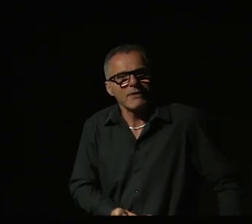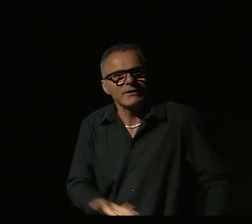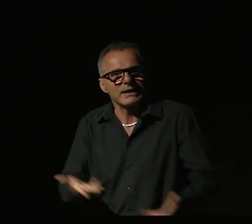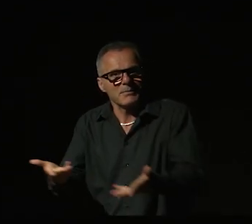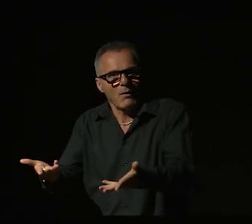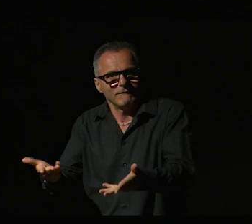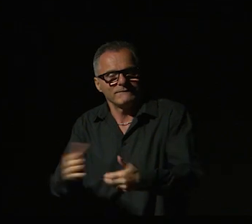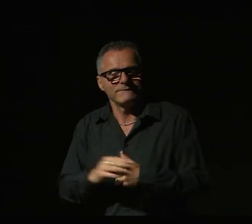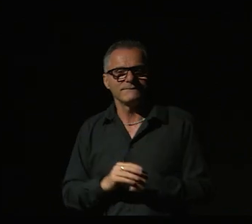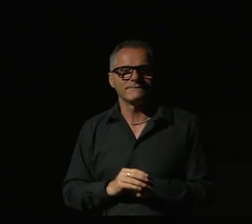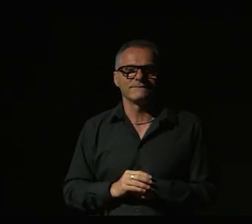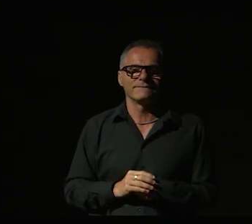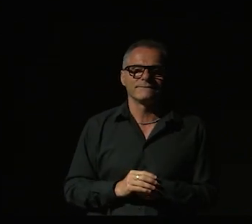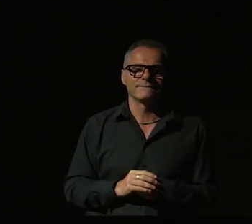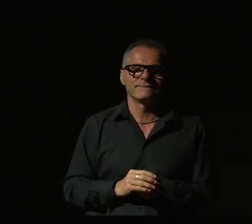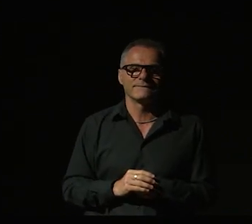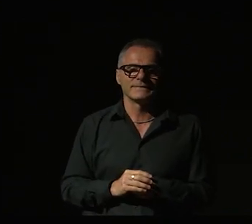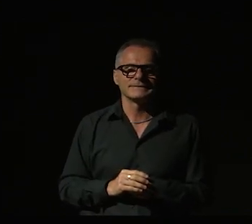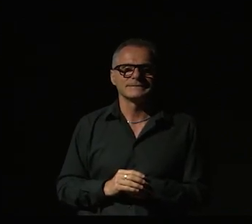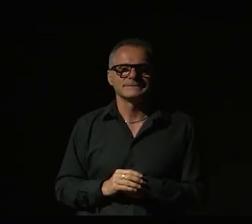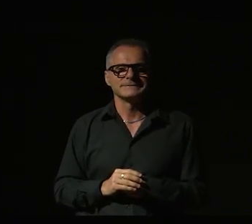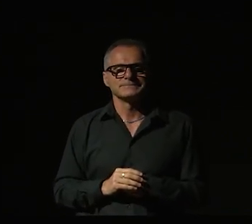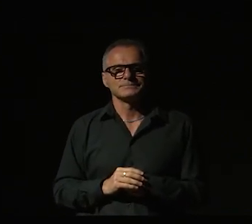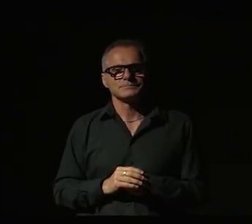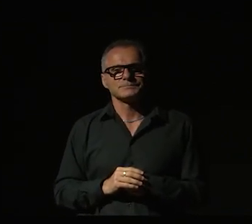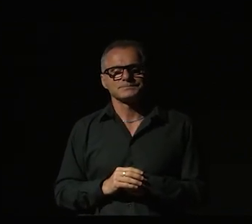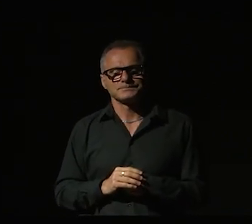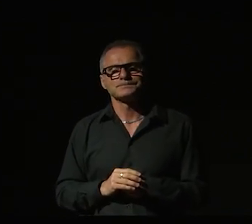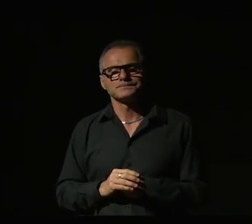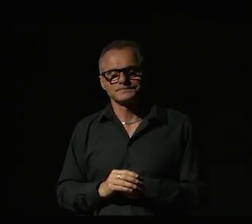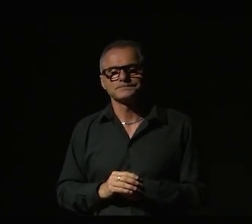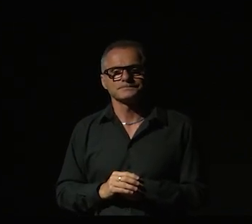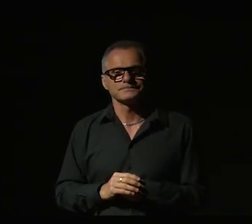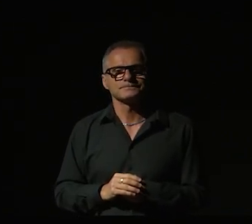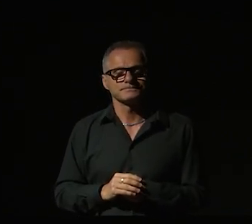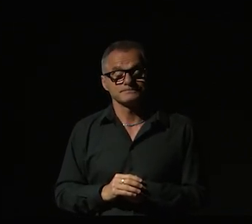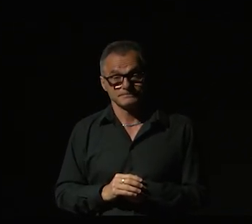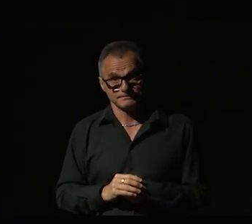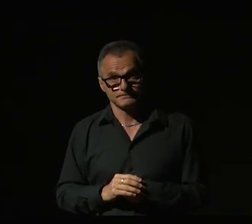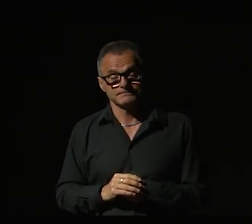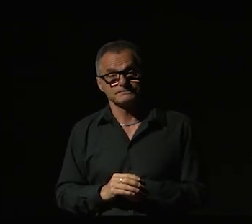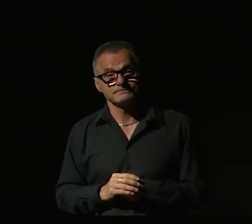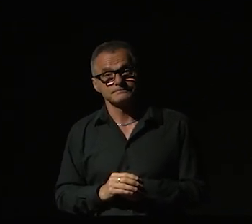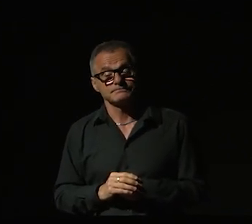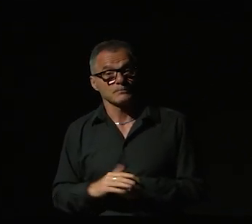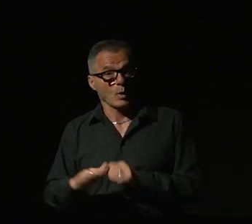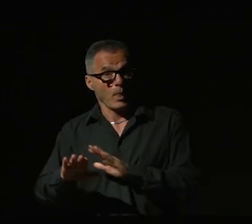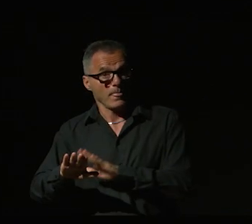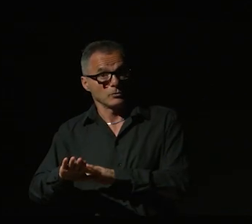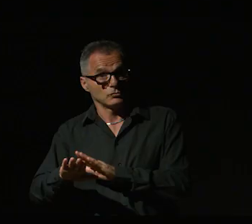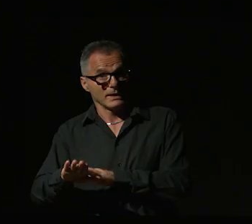That's a story that in Ovid Cephalus recounts himself. On the right-hand side,